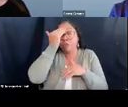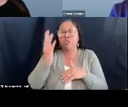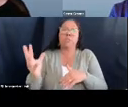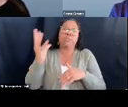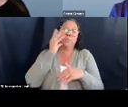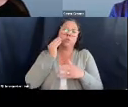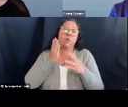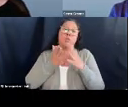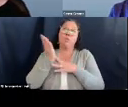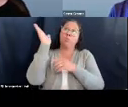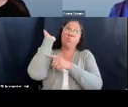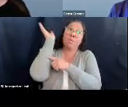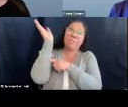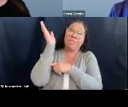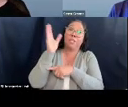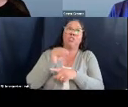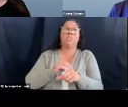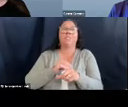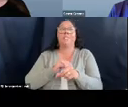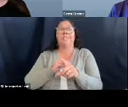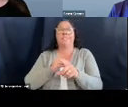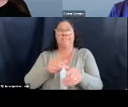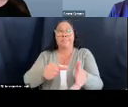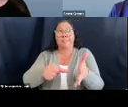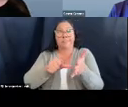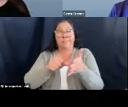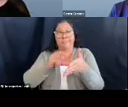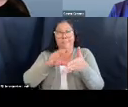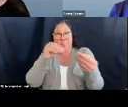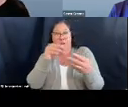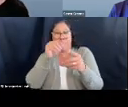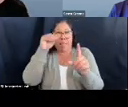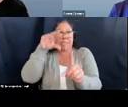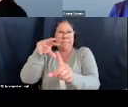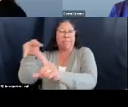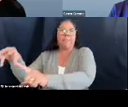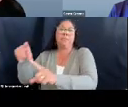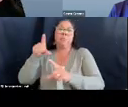through presentations and spotlights. Our aim is that these sessions will inspire meaningful